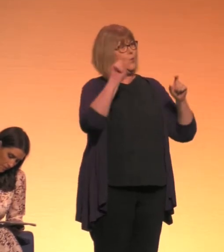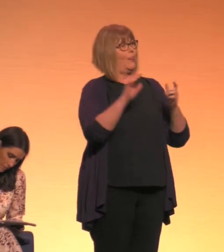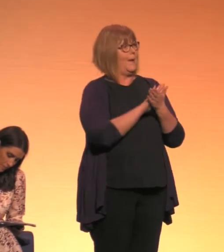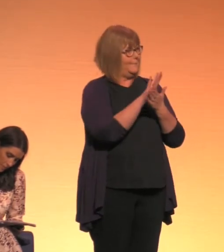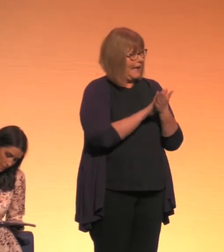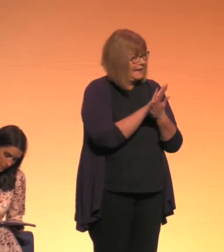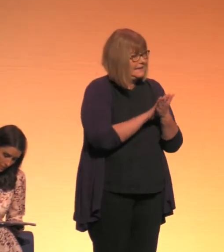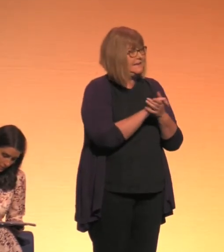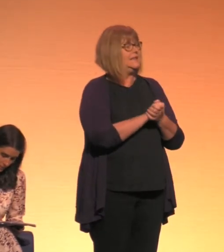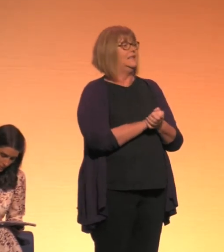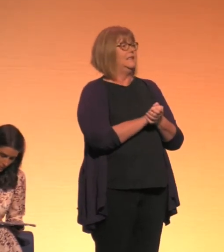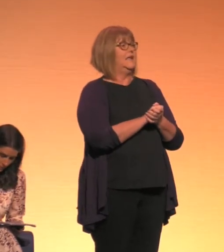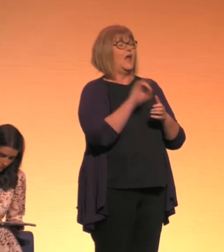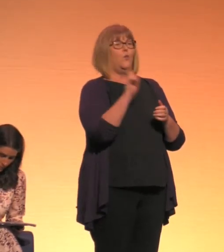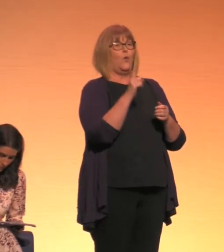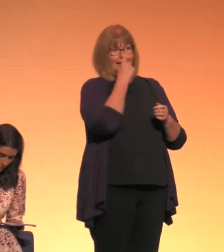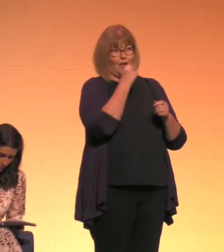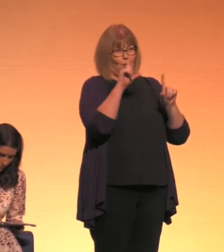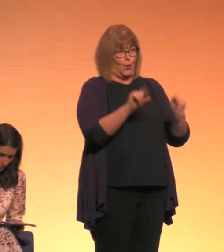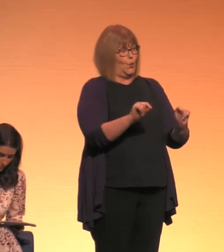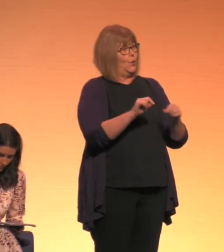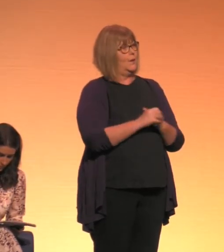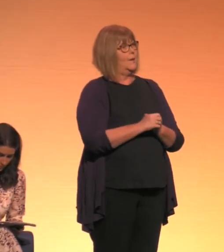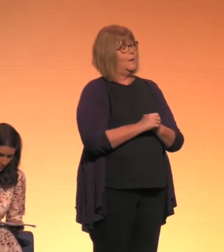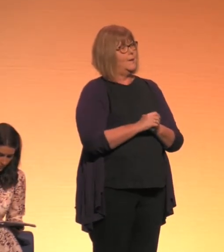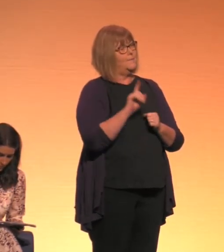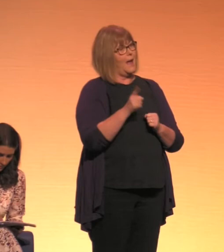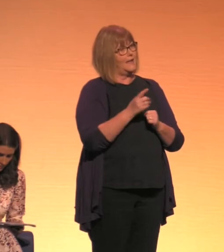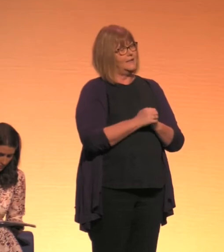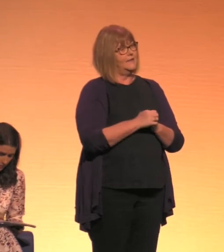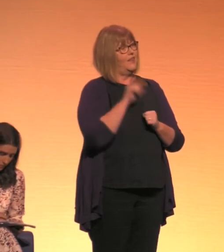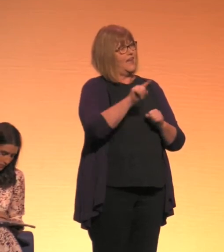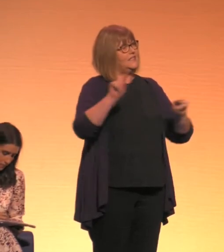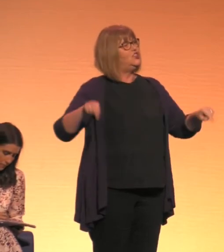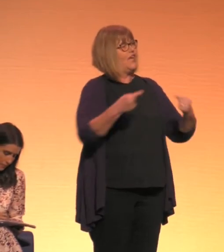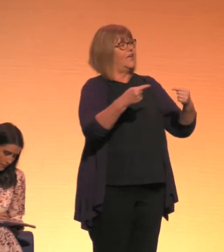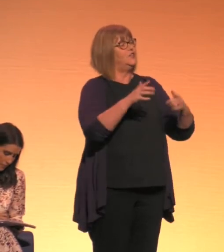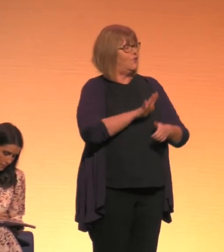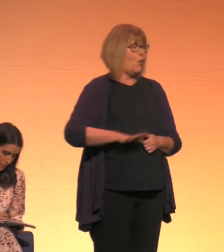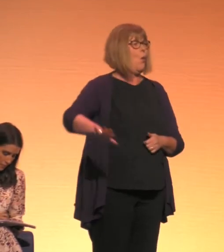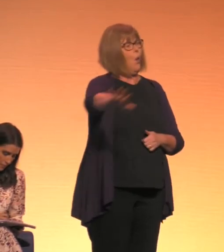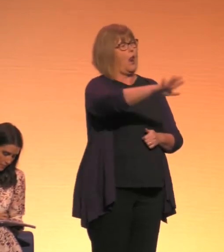and indeed, what we might do about it. But that is a challenge for all of us.